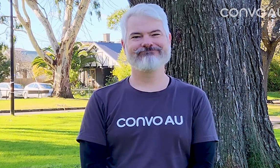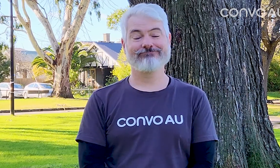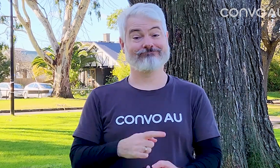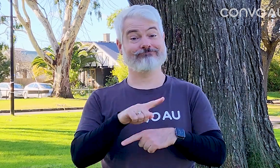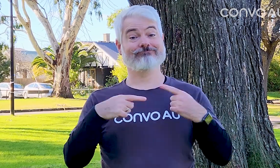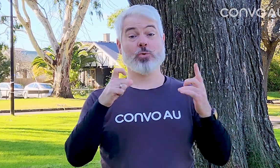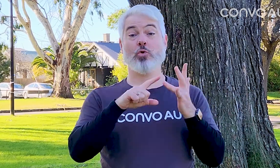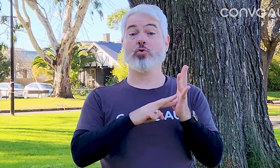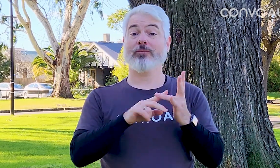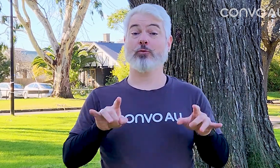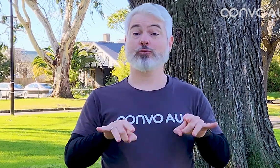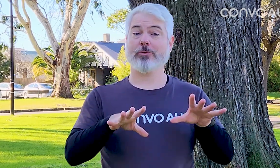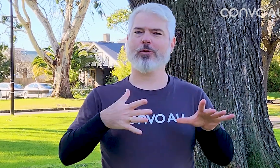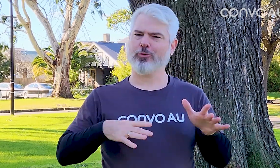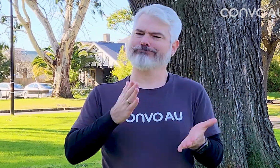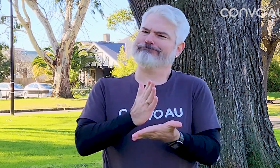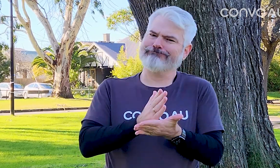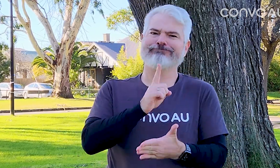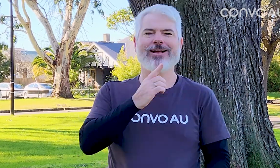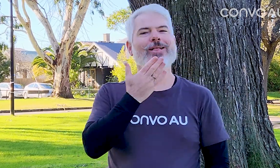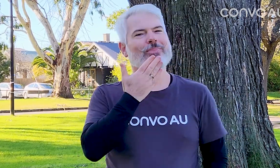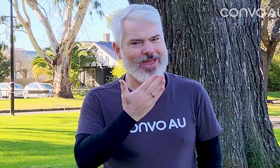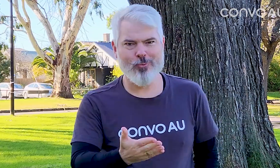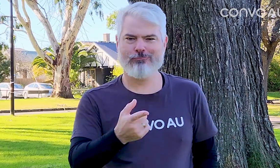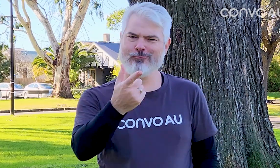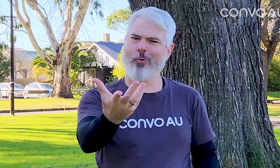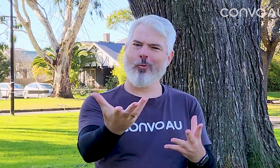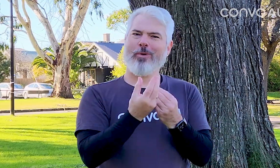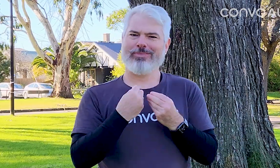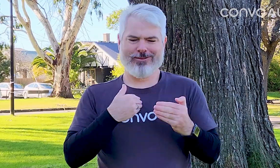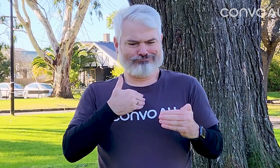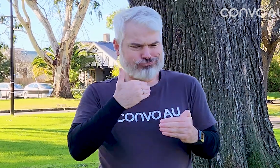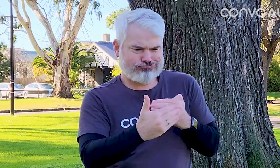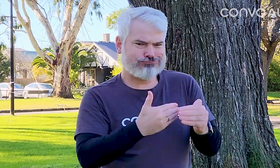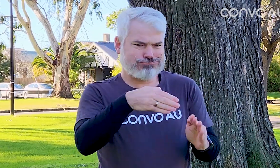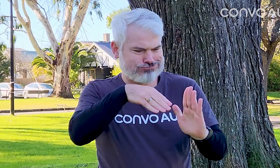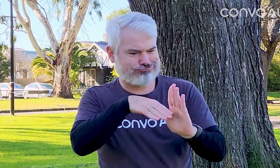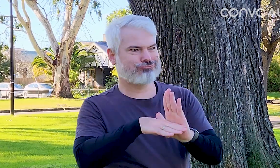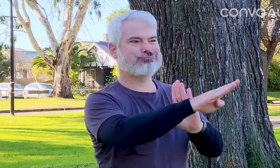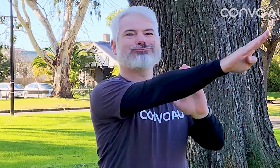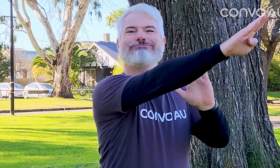On behalf of Convo Australia, I want to express our profound gratitude for being a part of this incredible journey with us.